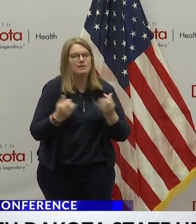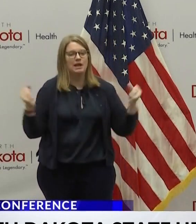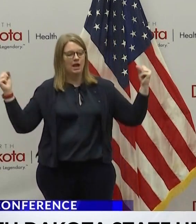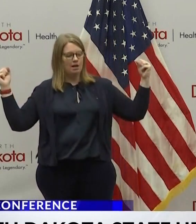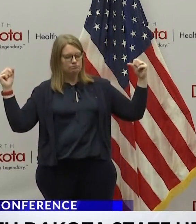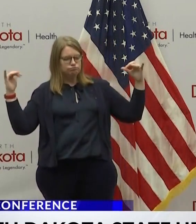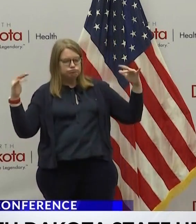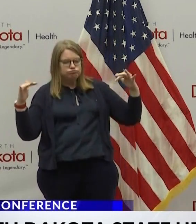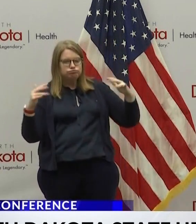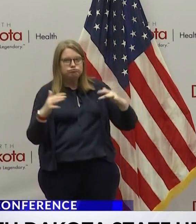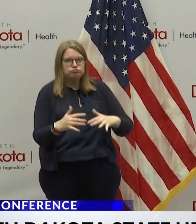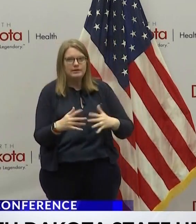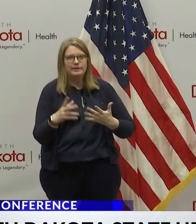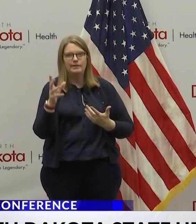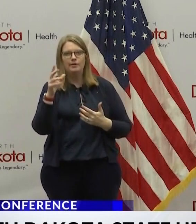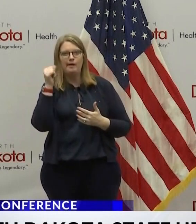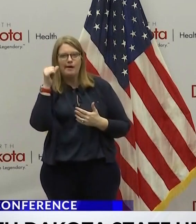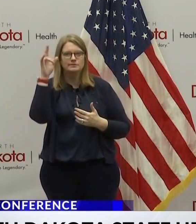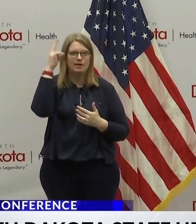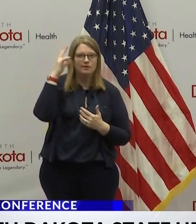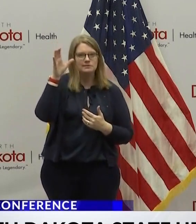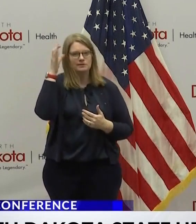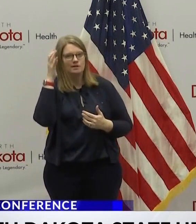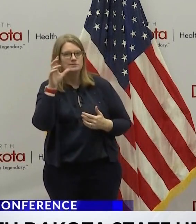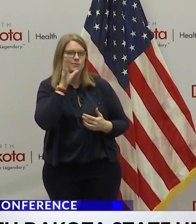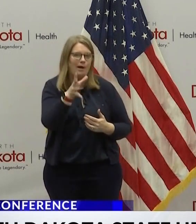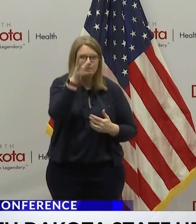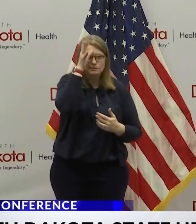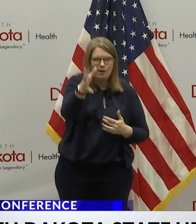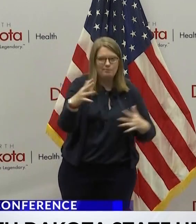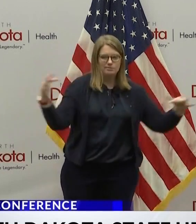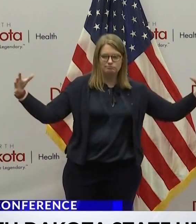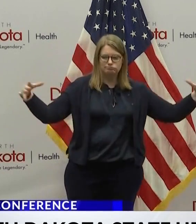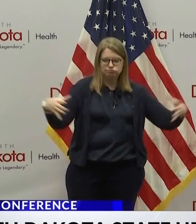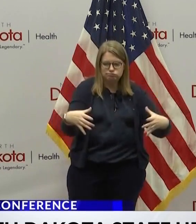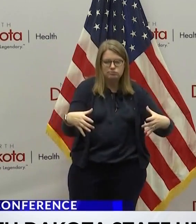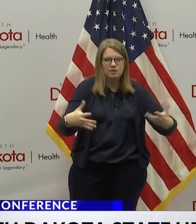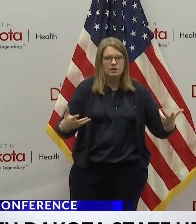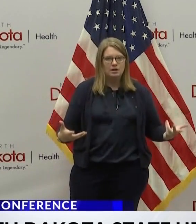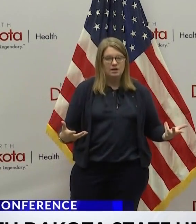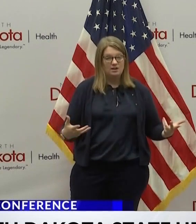THANKSGIVING ALWAYS HAS BEEN. GENERALLY THE TIME OF YEAR WHEN WE HAVE MULTI-GENERATIONAL